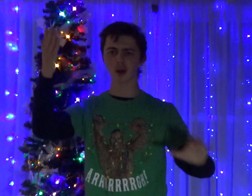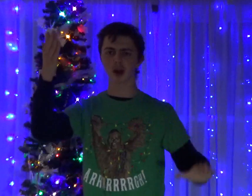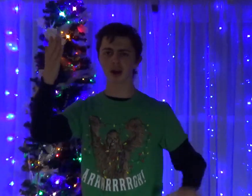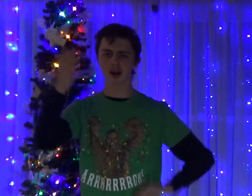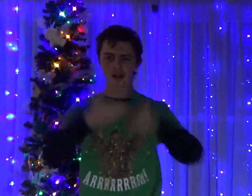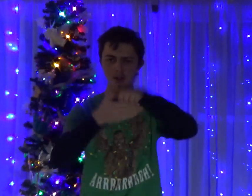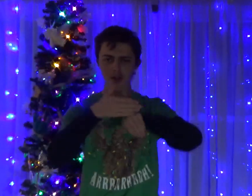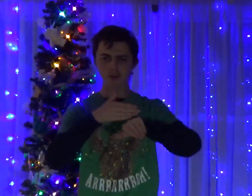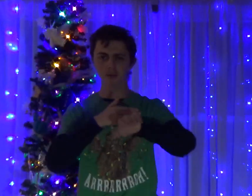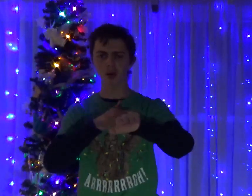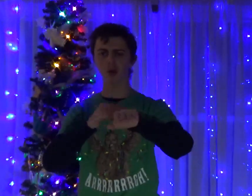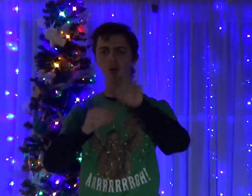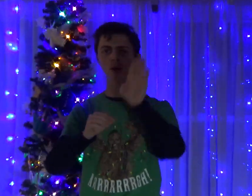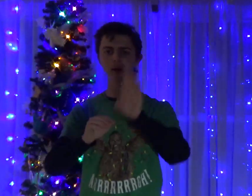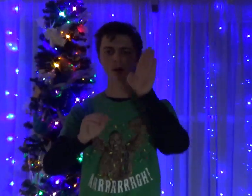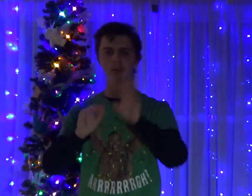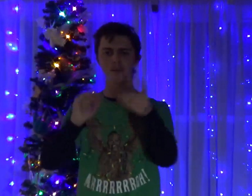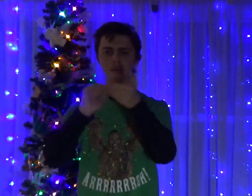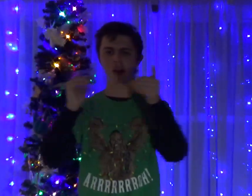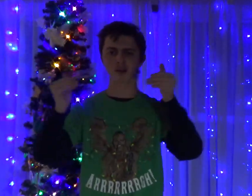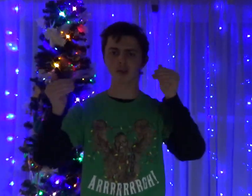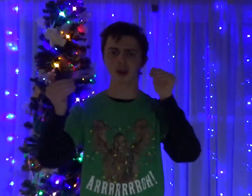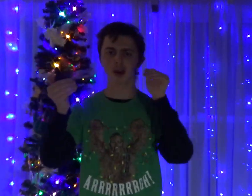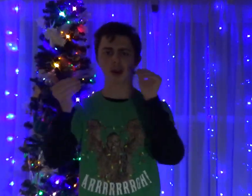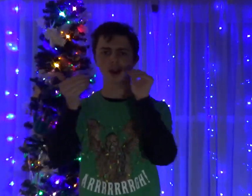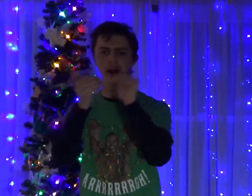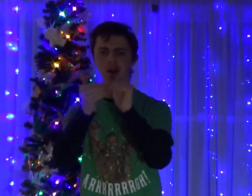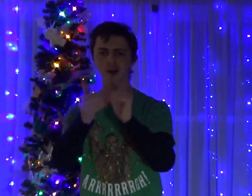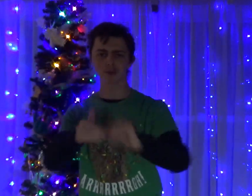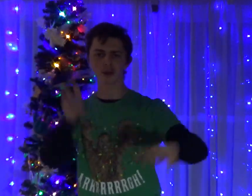Christ is born in Bethlehem